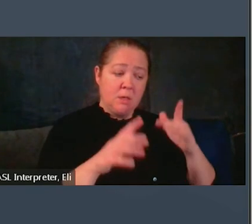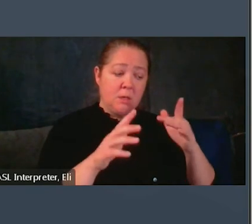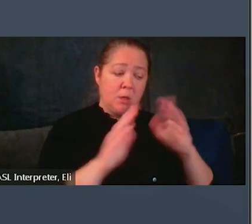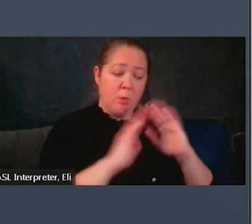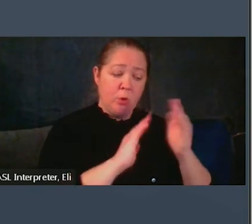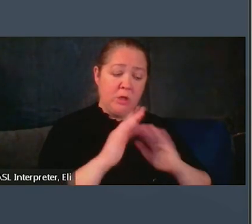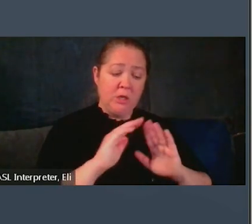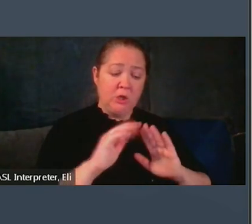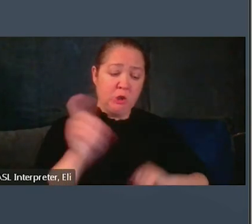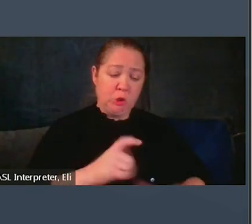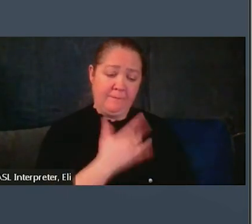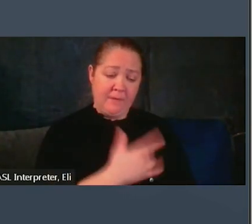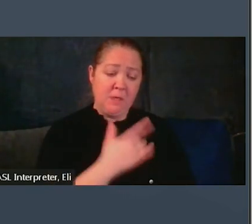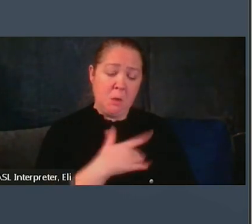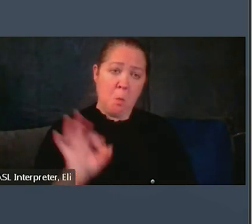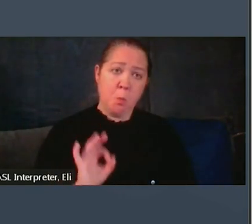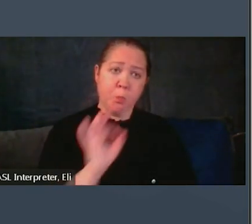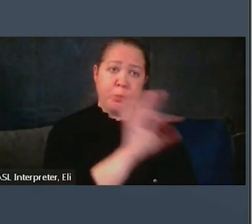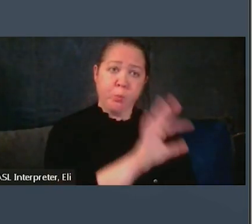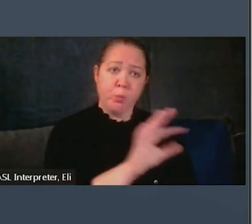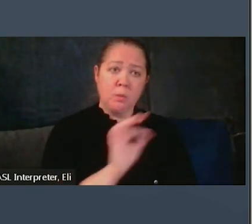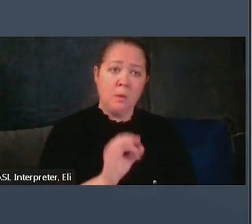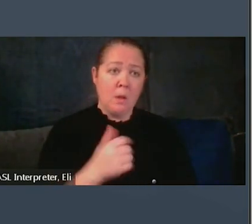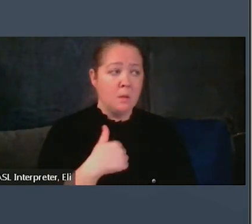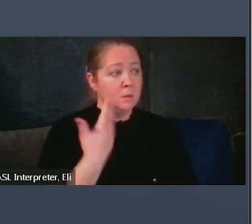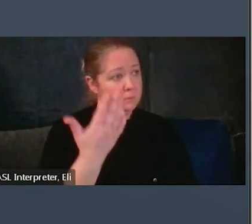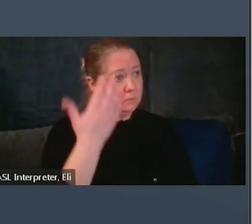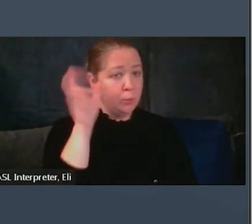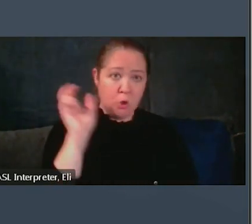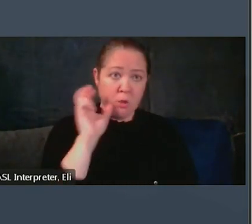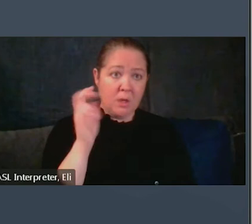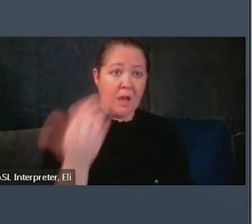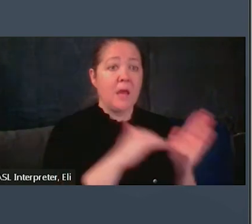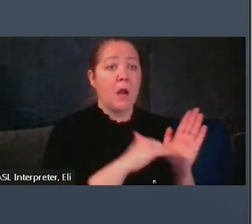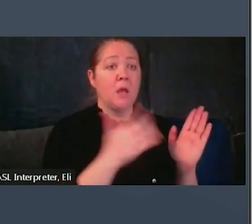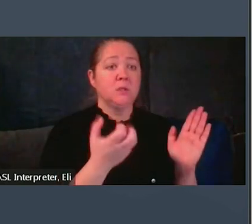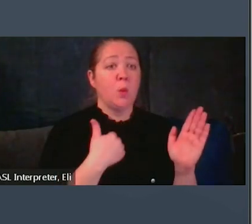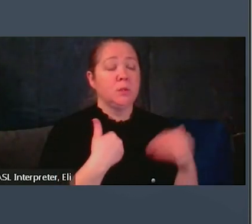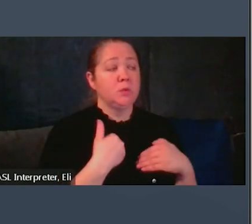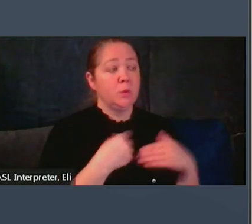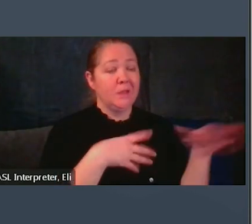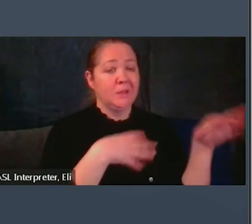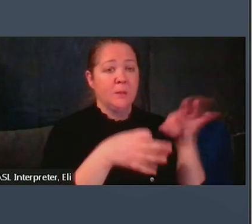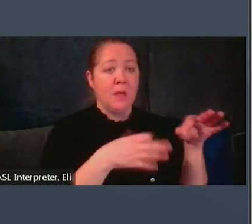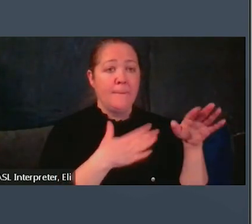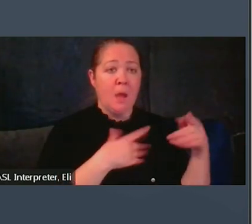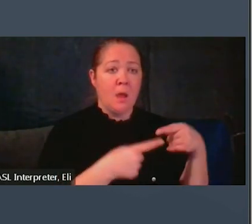And again, I just want to express my opposition, thank the planning board for listening to members of the community.